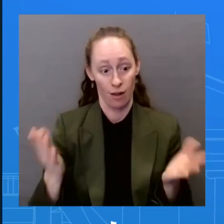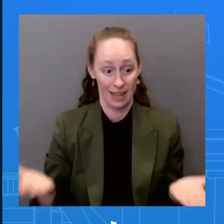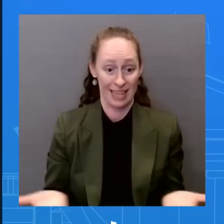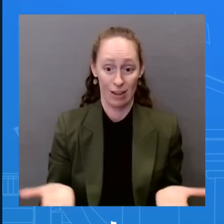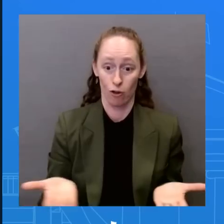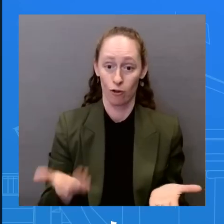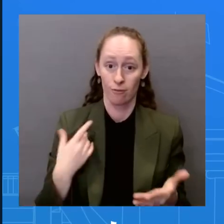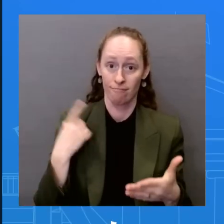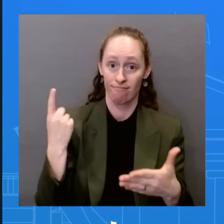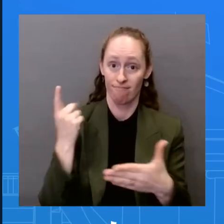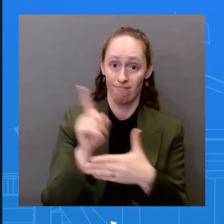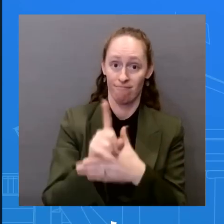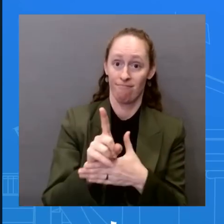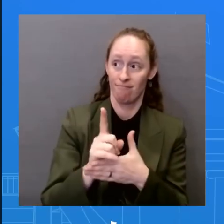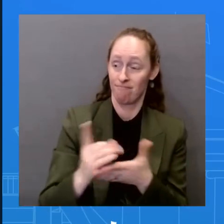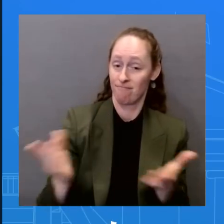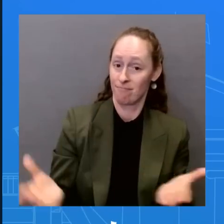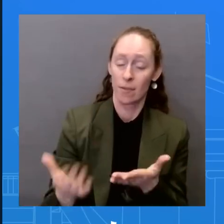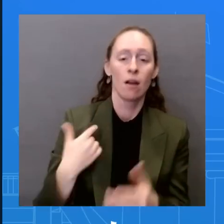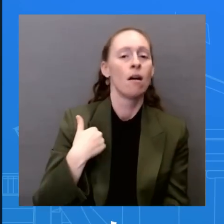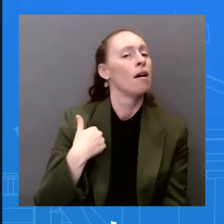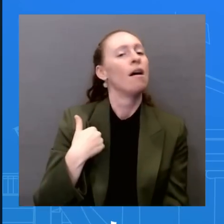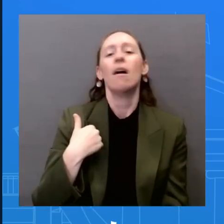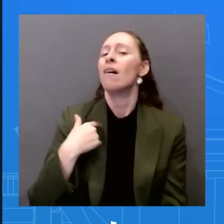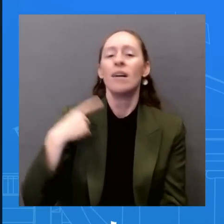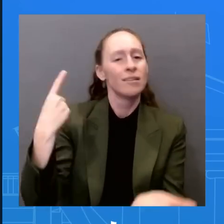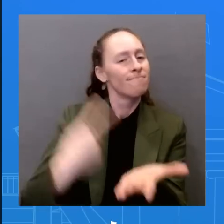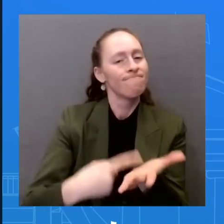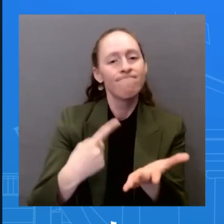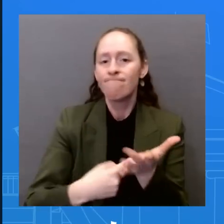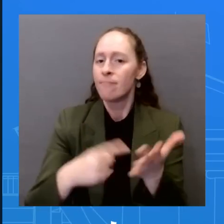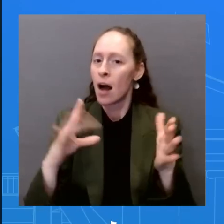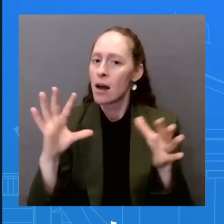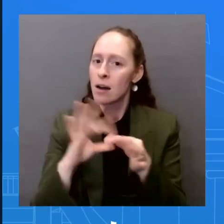on anything related or close to -- to --